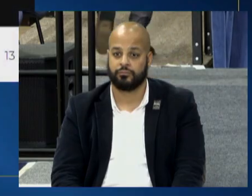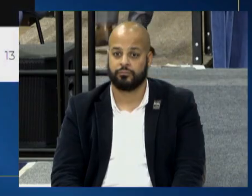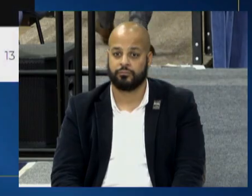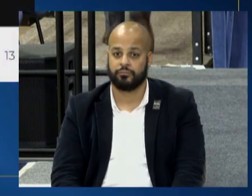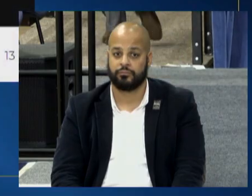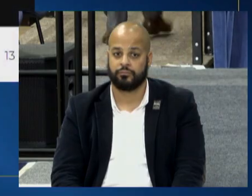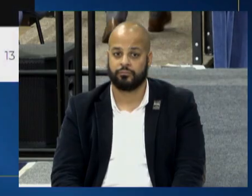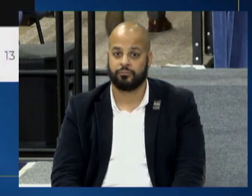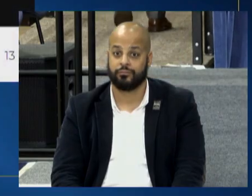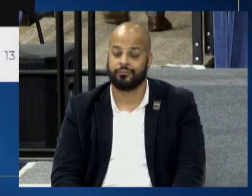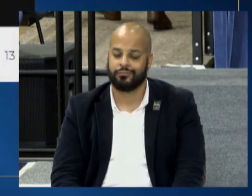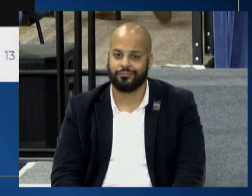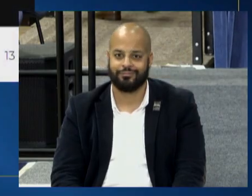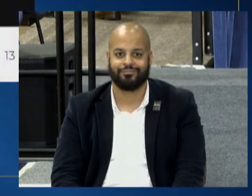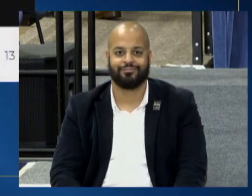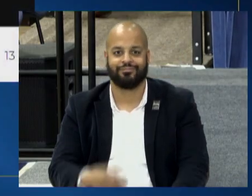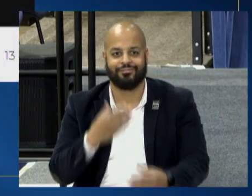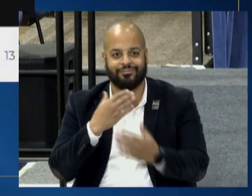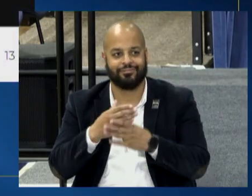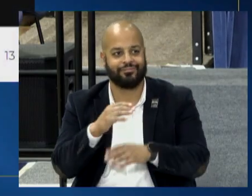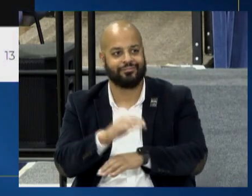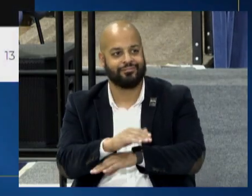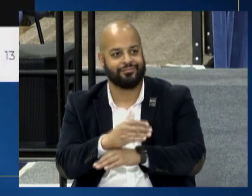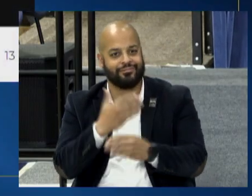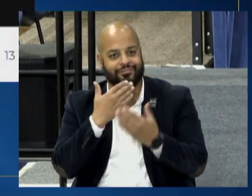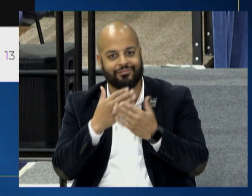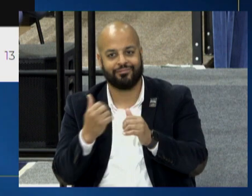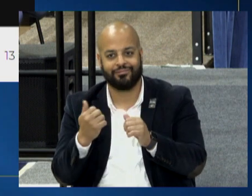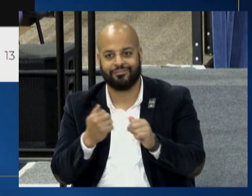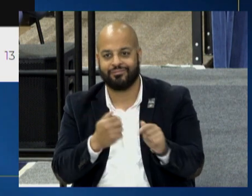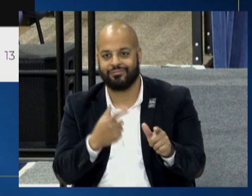Kate Blackwell: Good afternoon and thank you all so much for the opportunity to be part of this